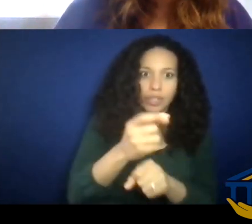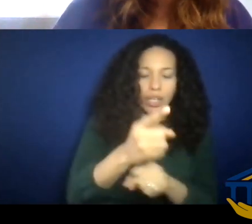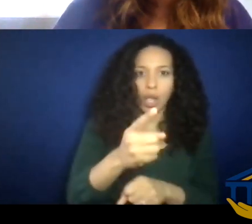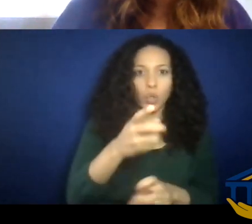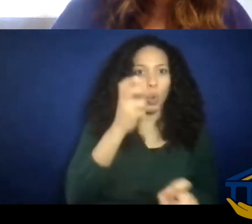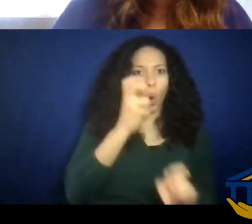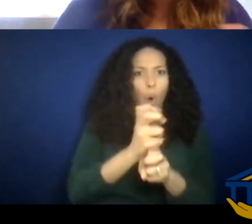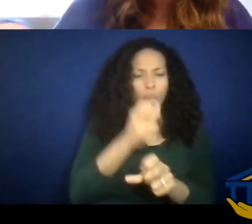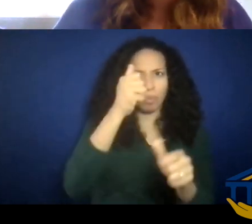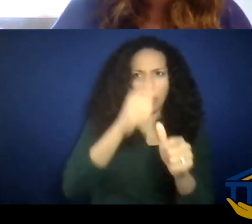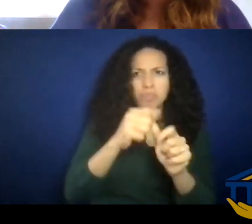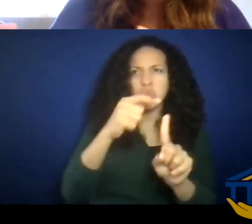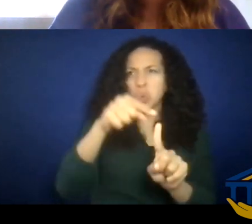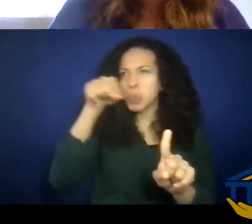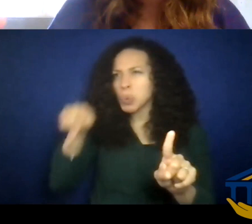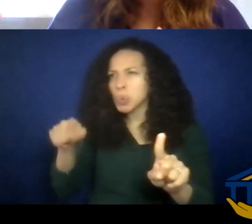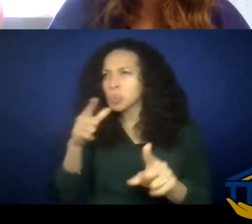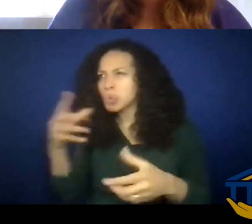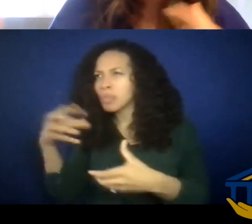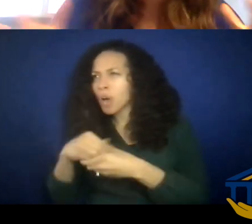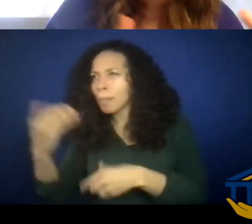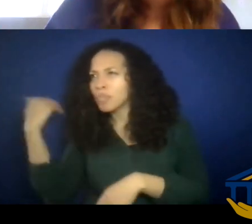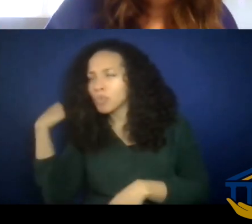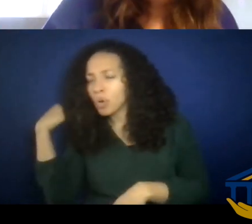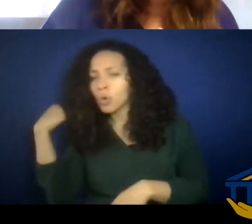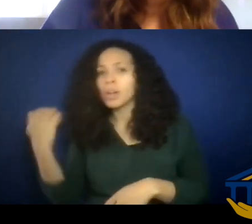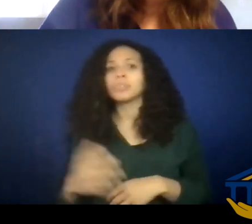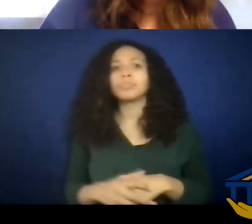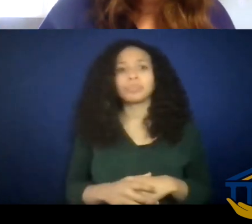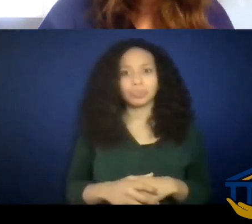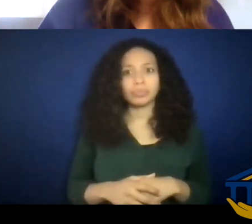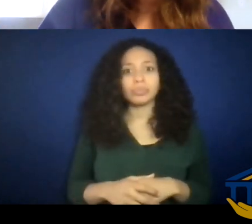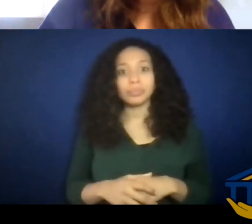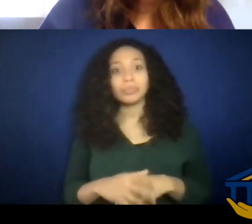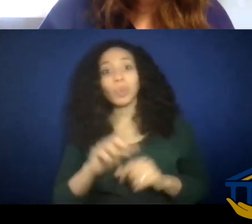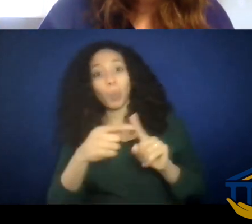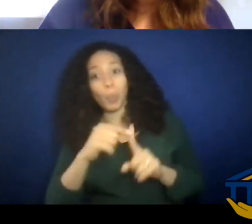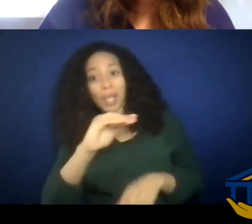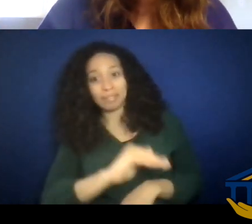students who are older know that going back throughout their educational career, that's